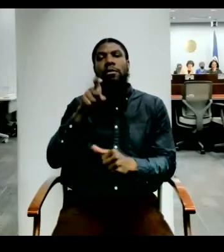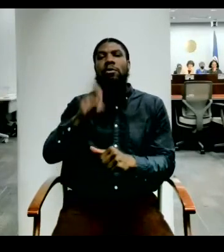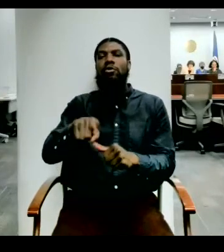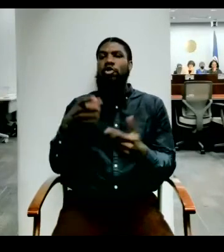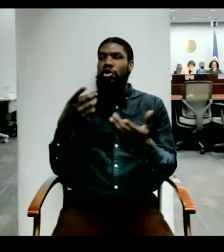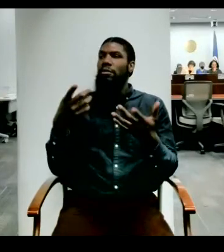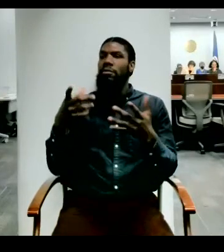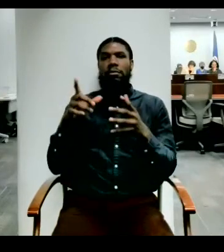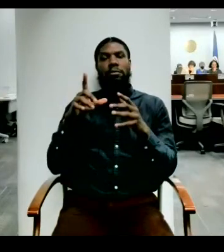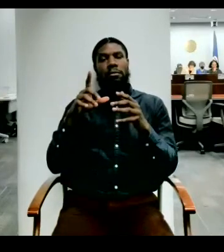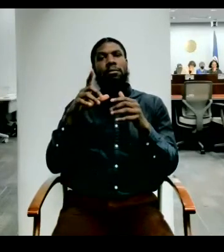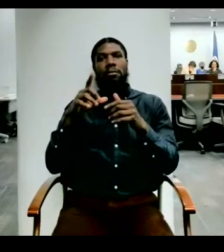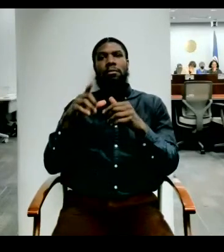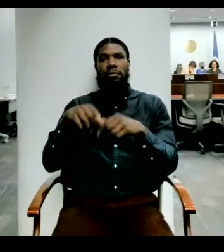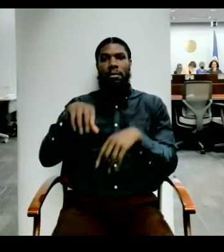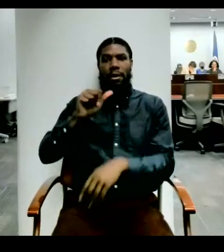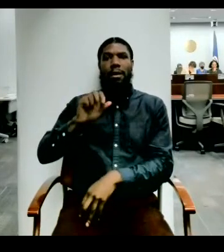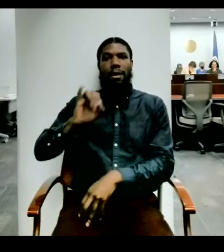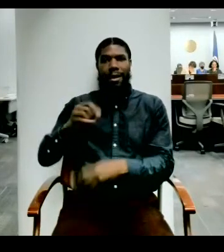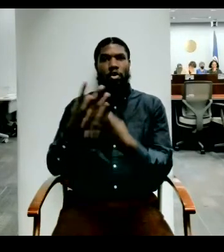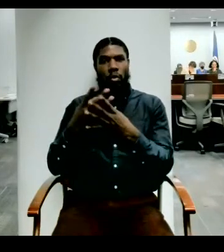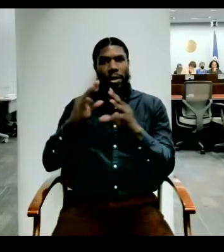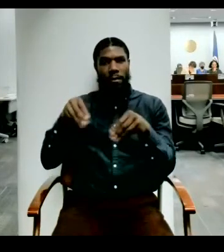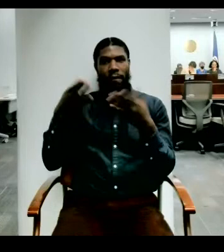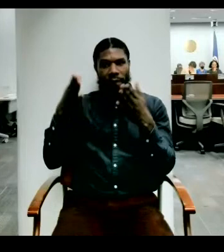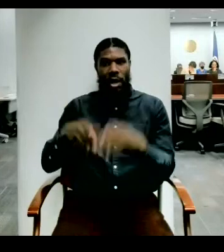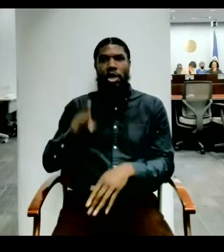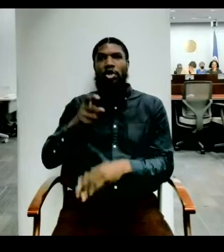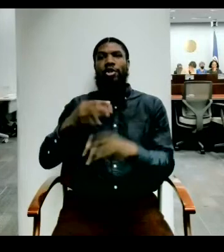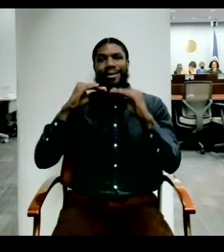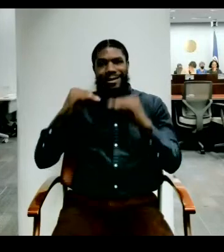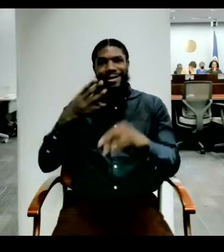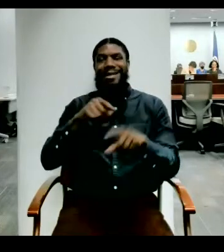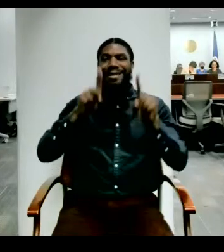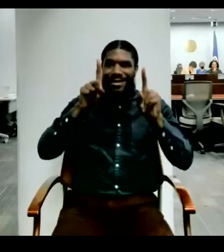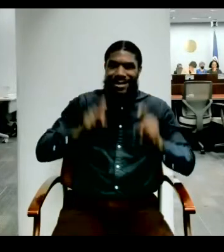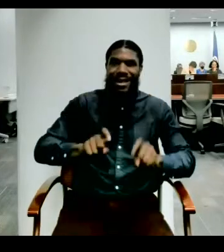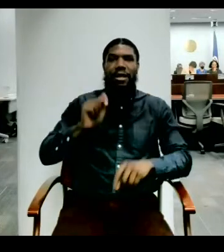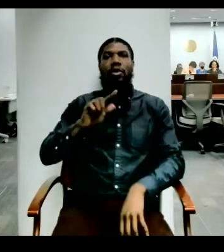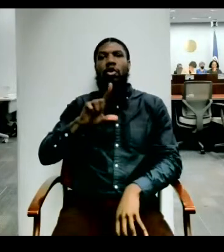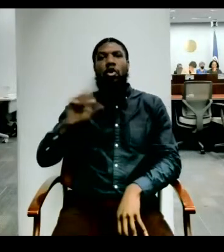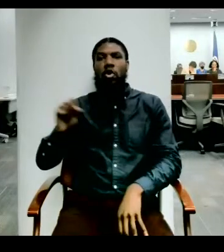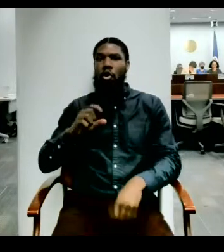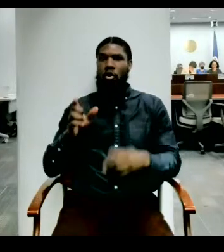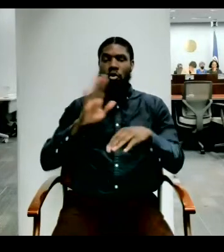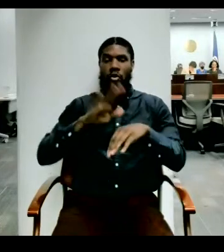providers teach and test the tools on large documented diverse data sets on